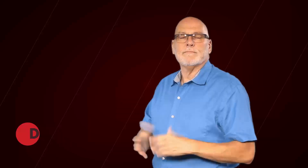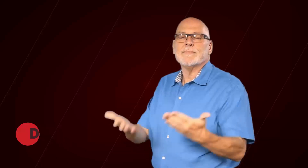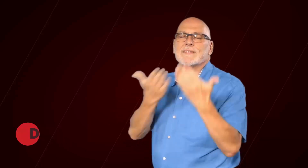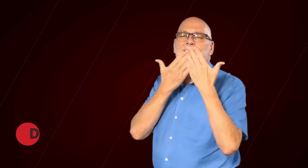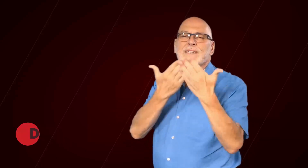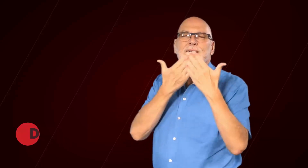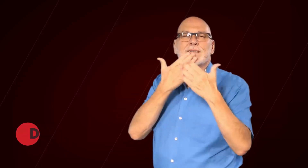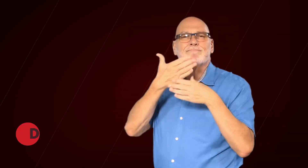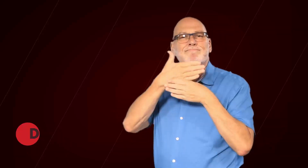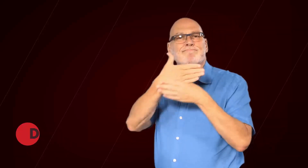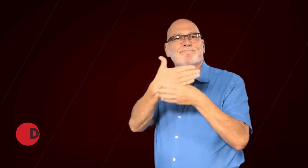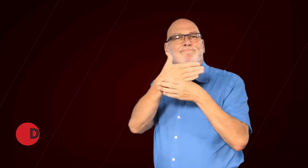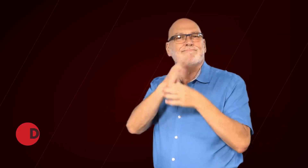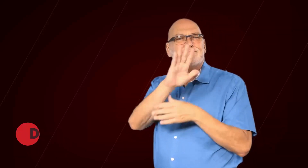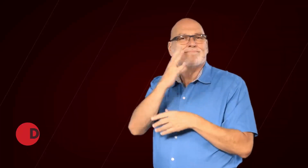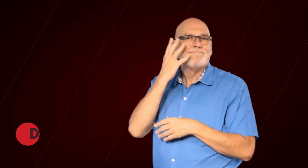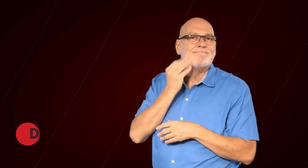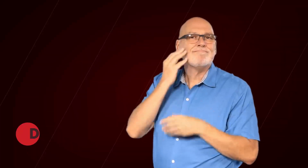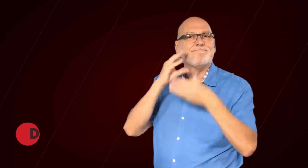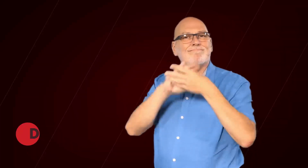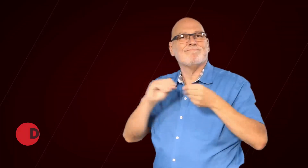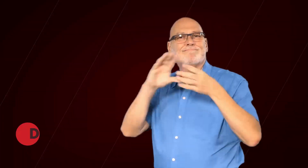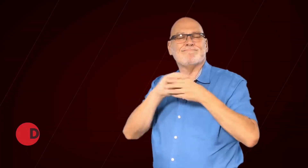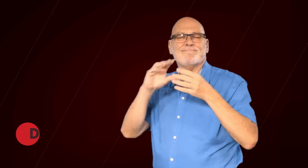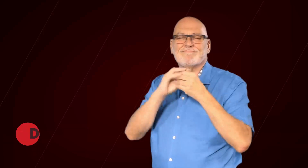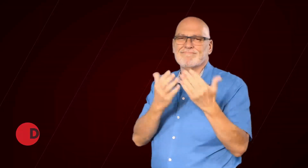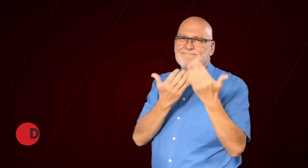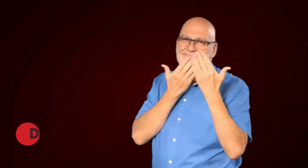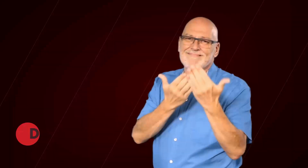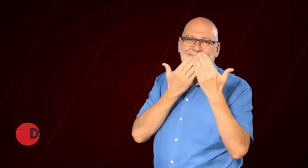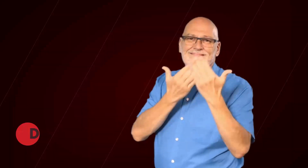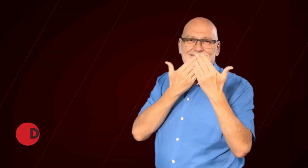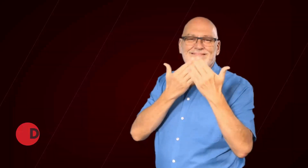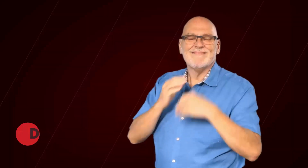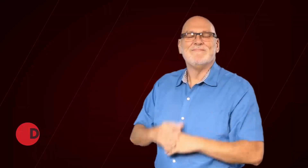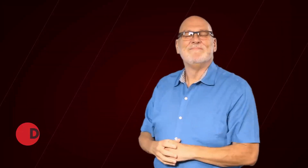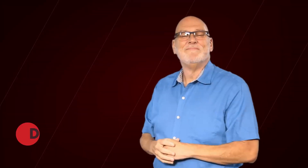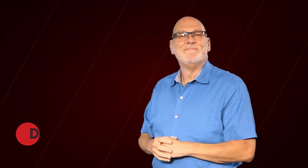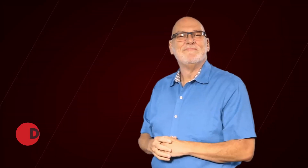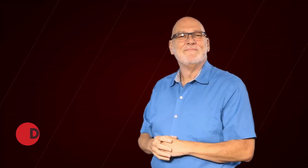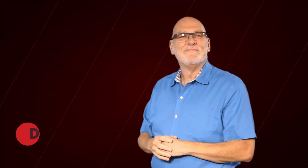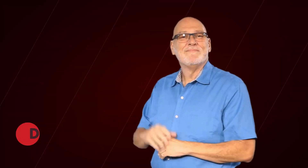[Anselmo]: Thank you for sharing your story.